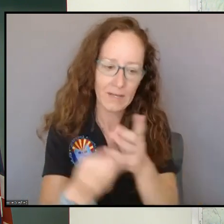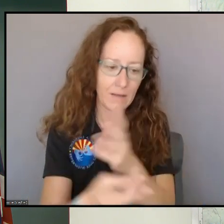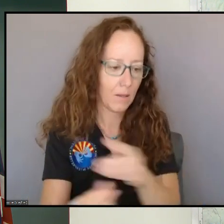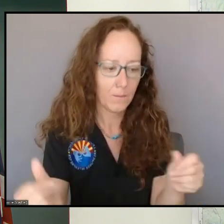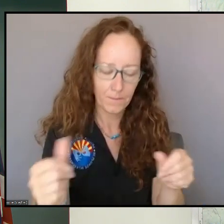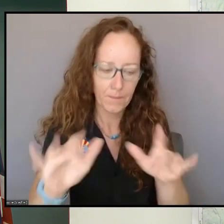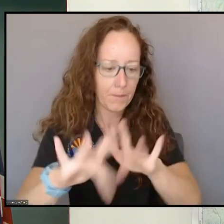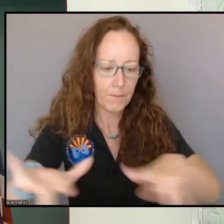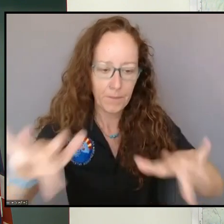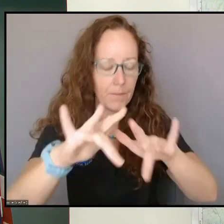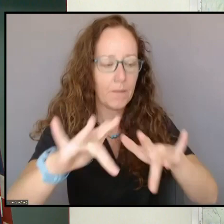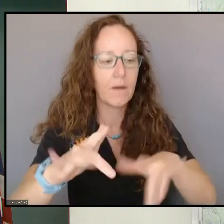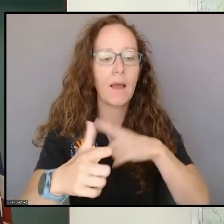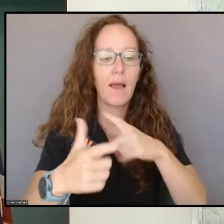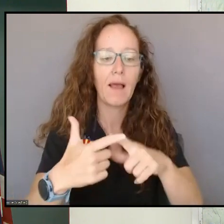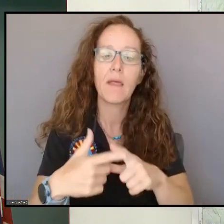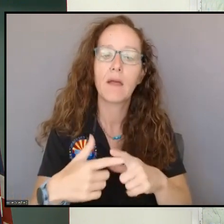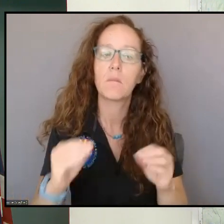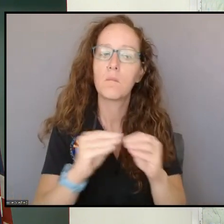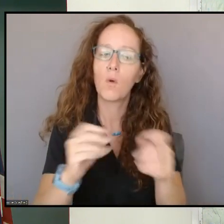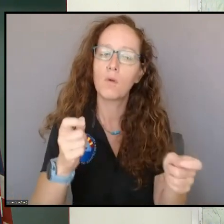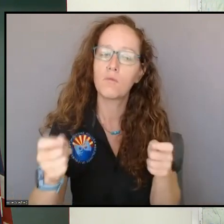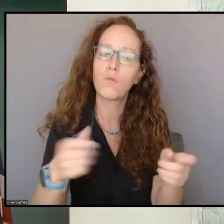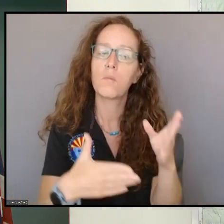gets there, it what we call, 'lays down' and hits those